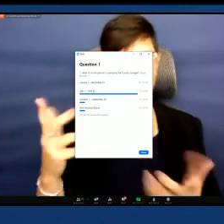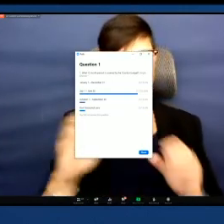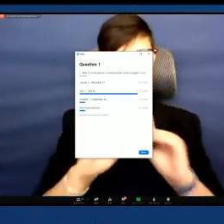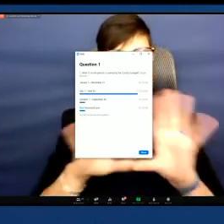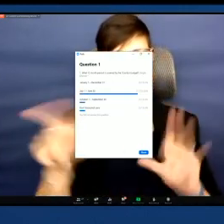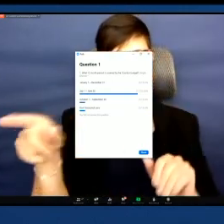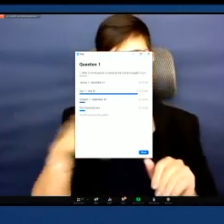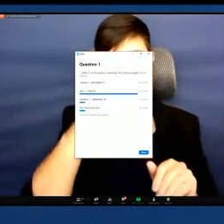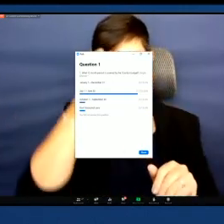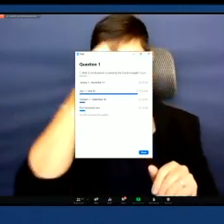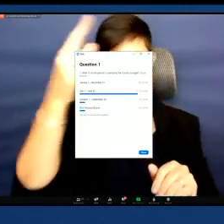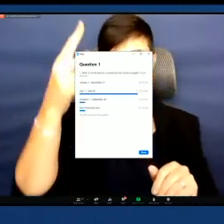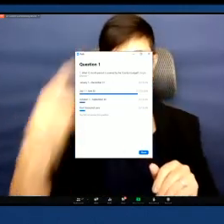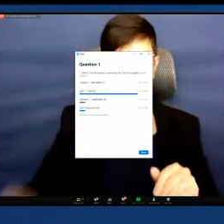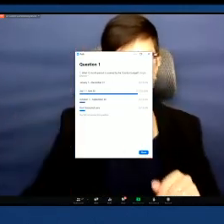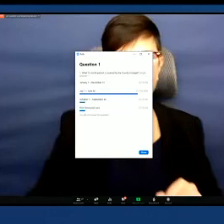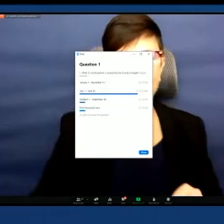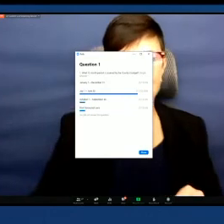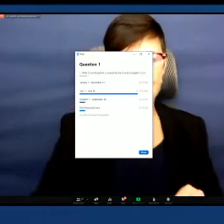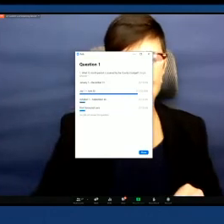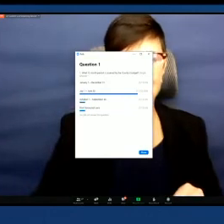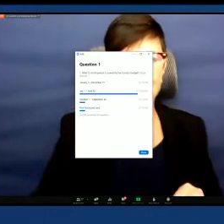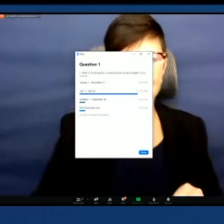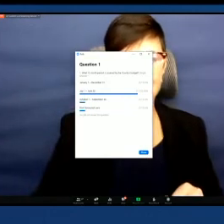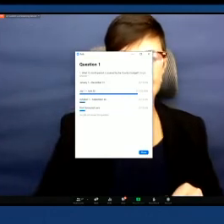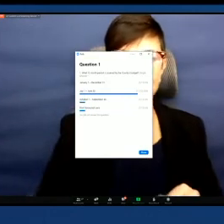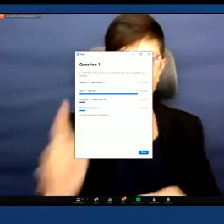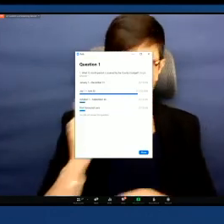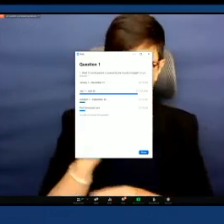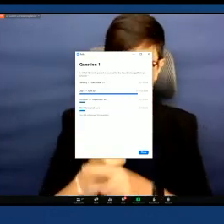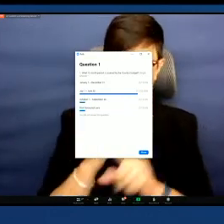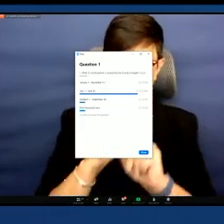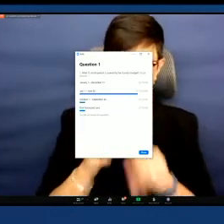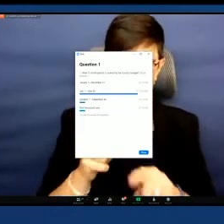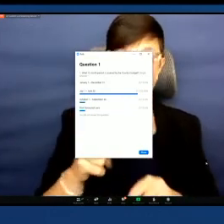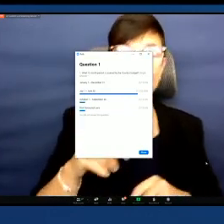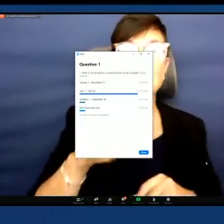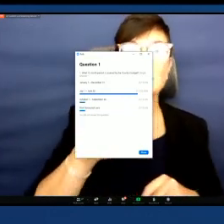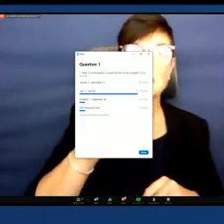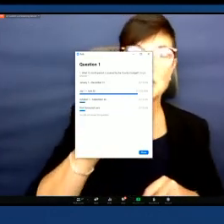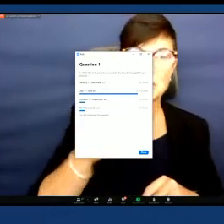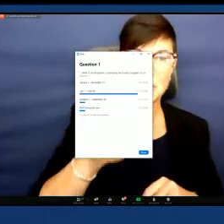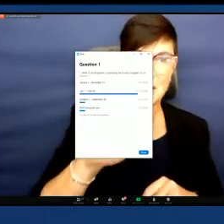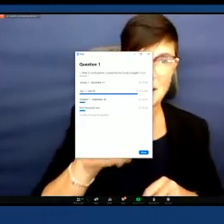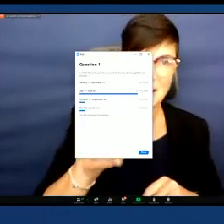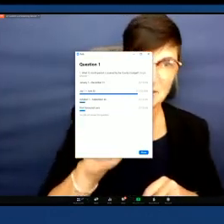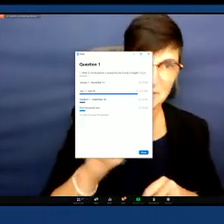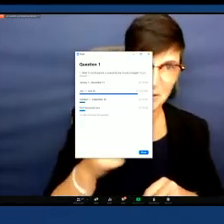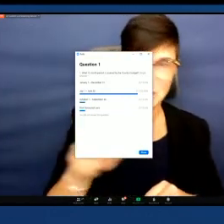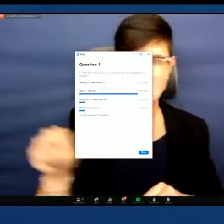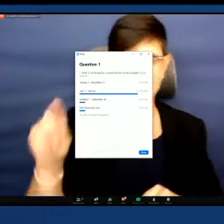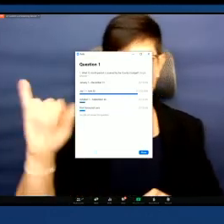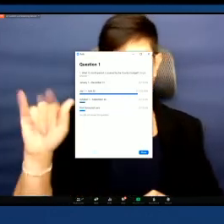The correct answer is July one through June 30th, which which the majority of you